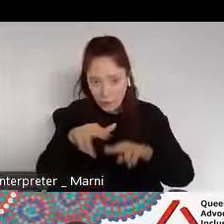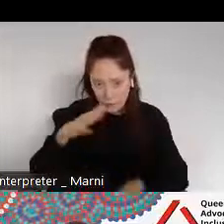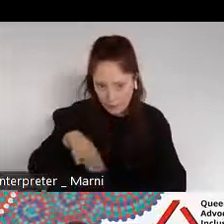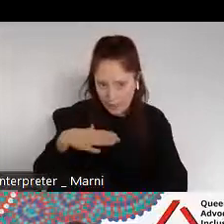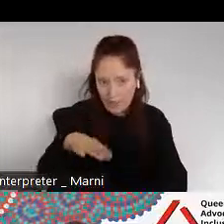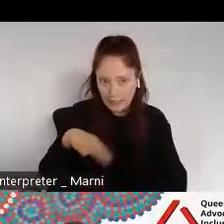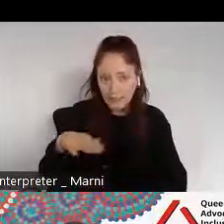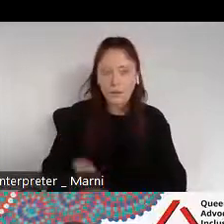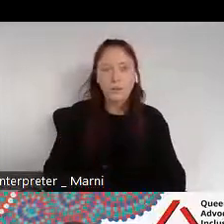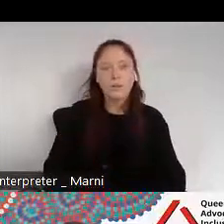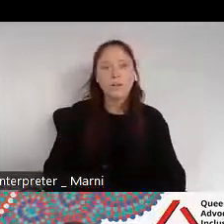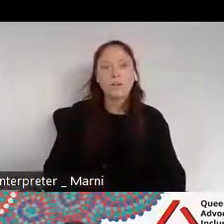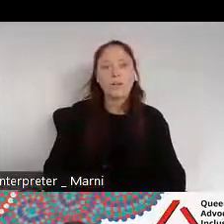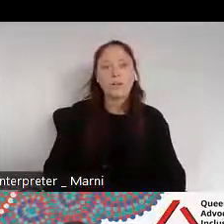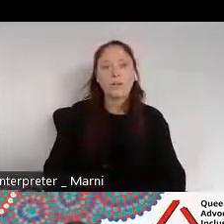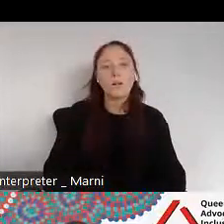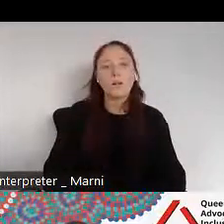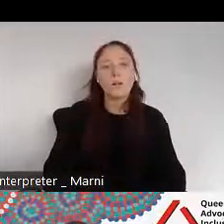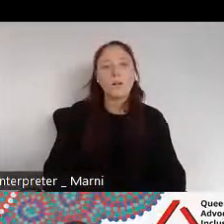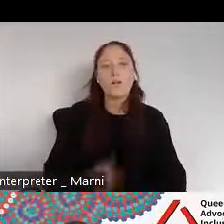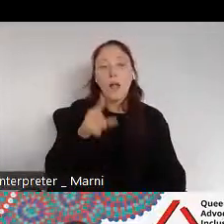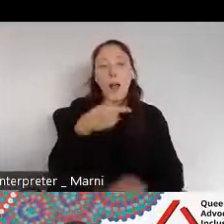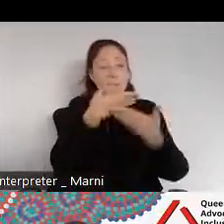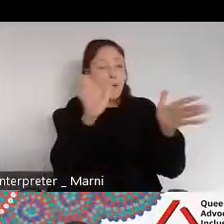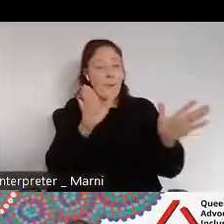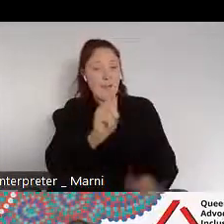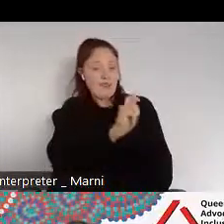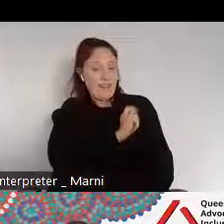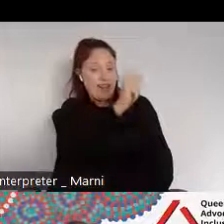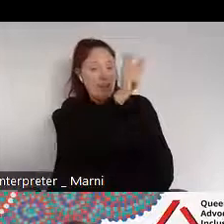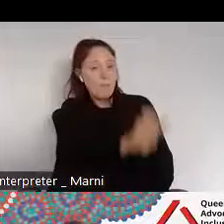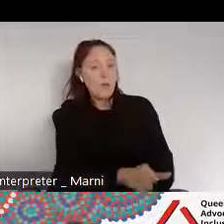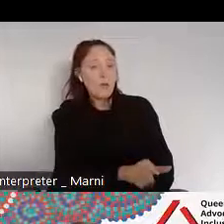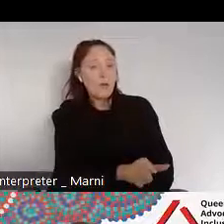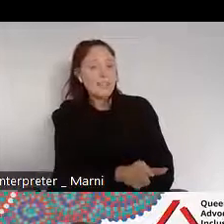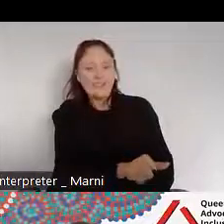doesn't apply to the appointment of the Public Trustee as an administrator for the adult. If